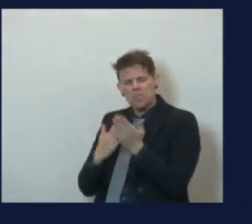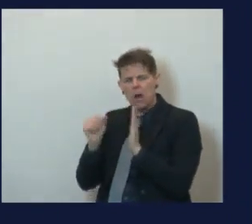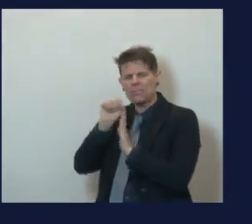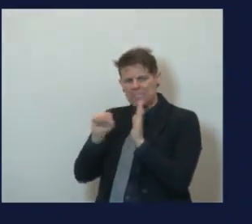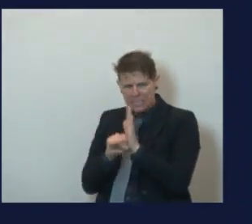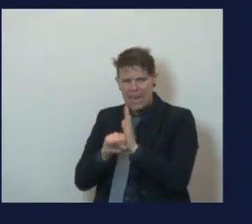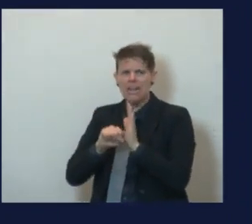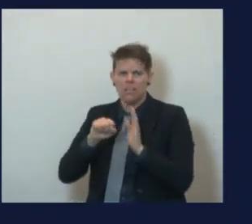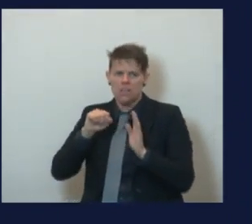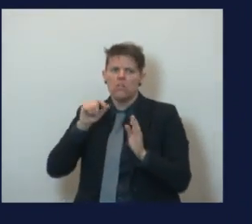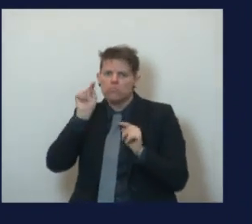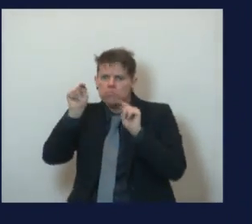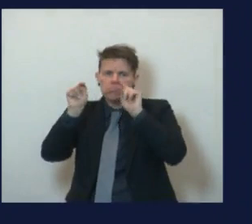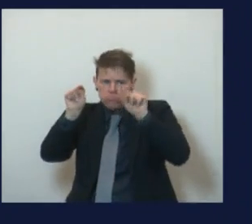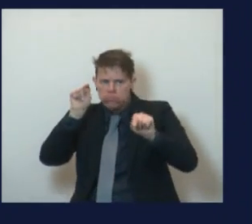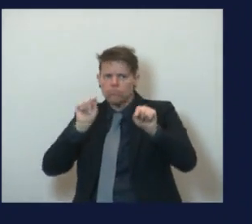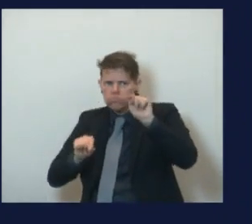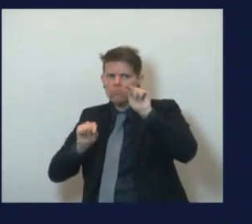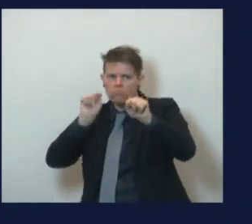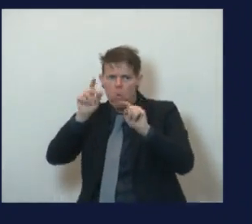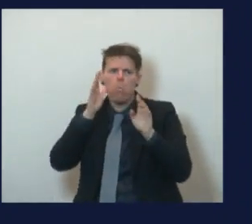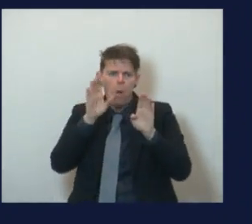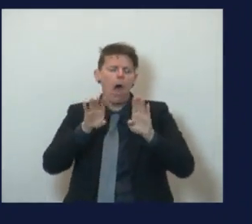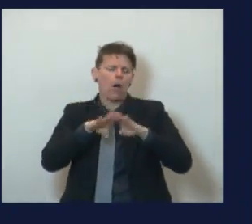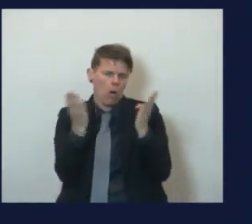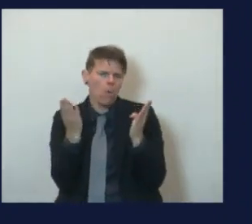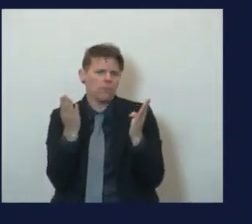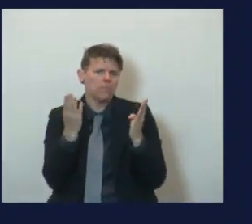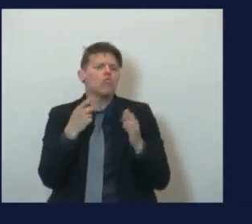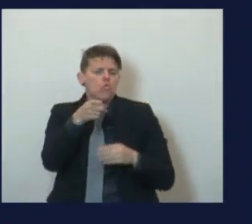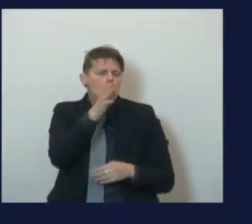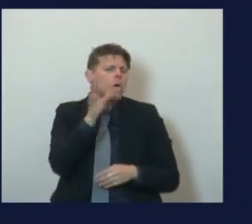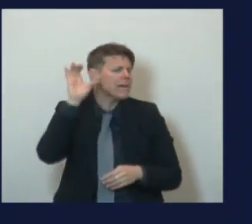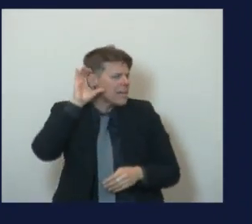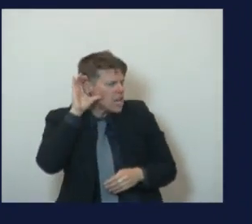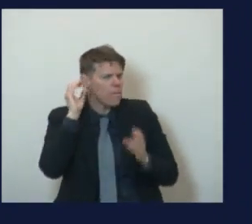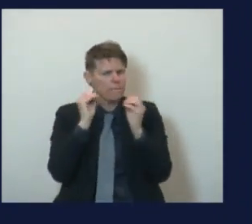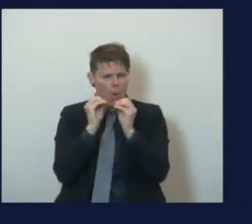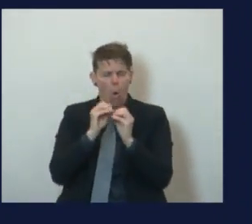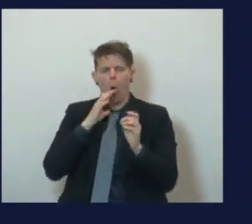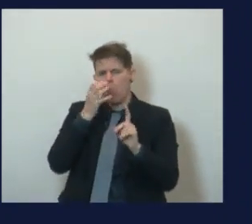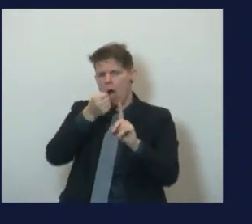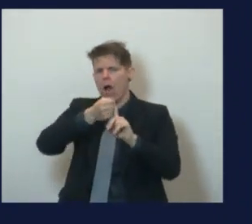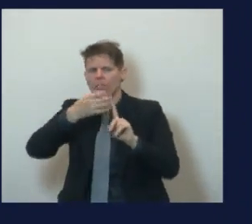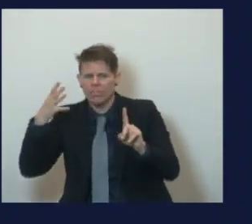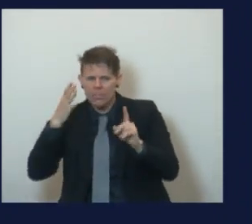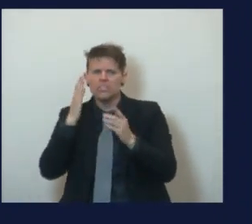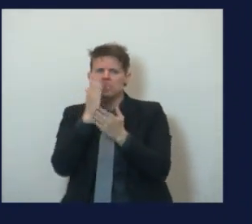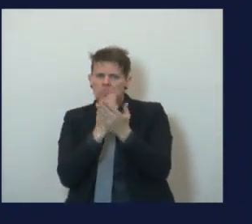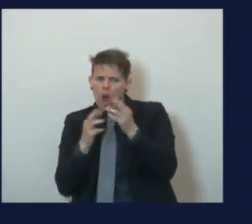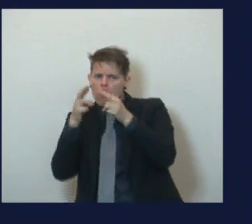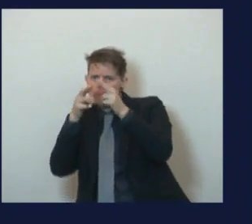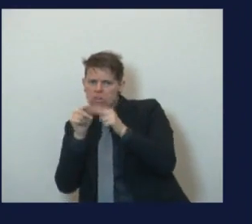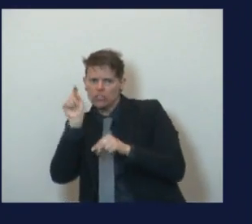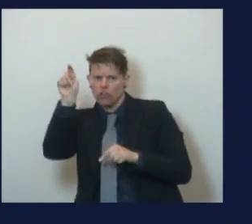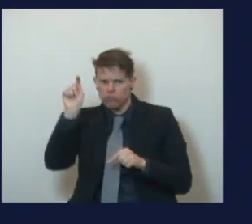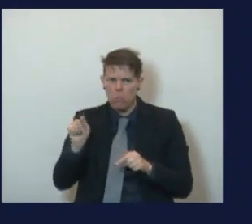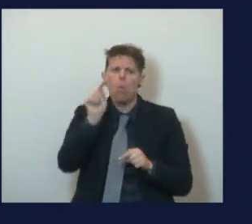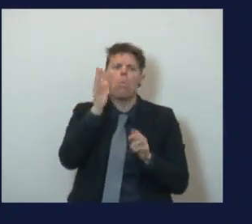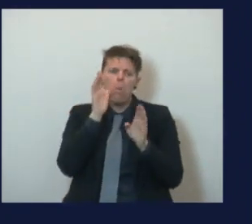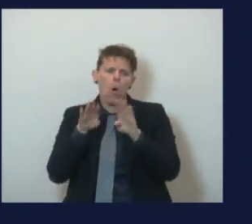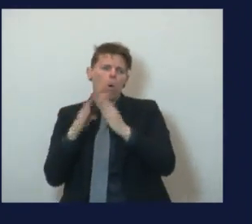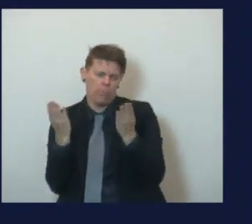BUT IF THE STATE PLAN CAN’T BE MET BY THE ENTIRE STATE AND YOU WILL HEAR THAT LATER IN MY REMARKS AND IN THIS PRESS CONFERENCE.